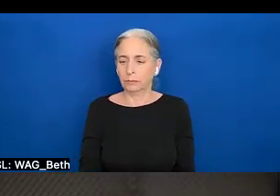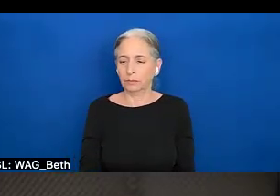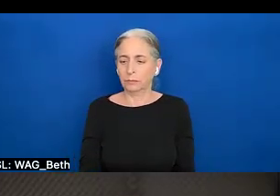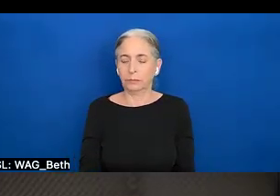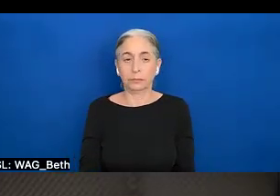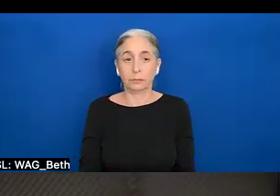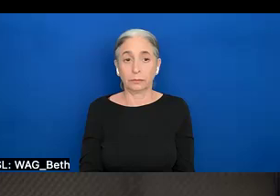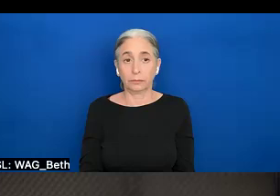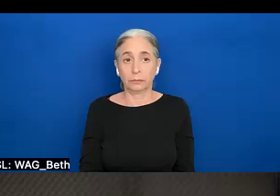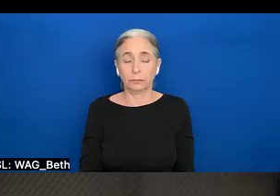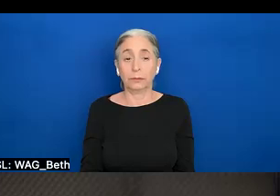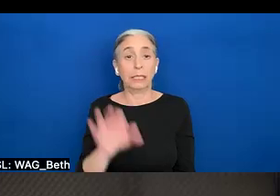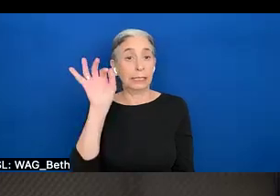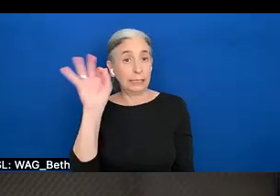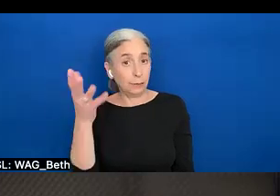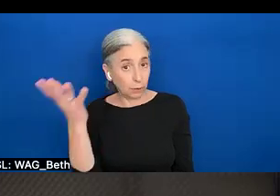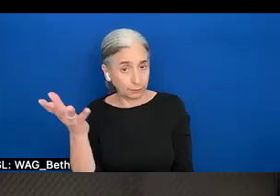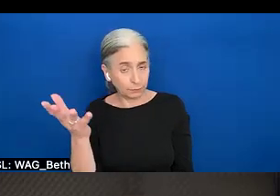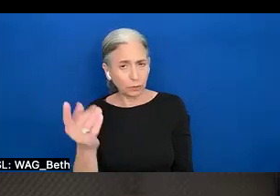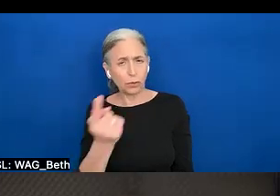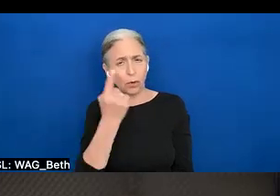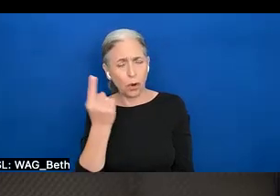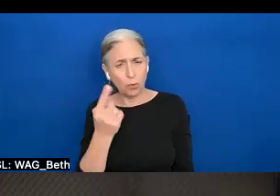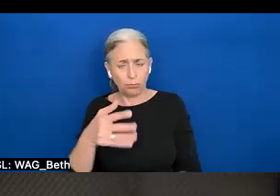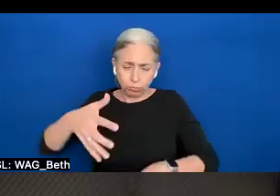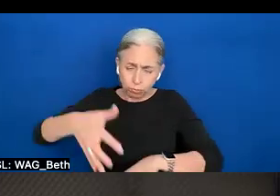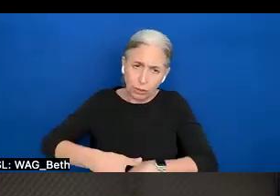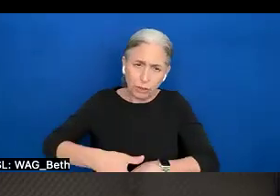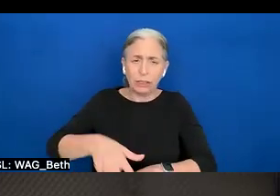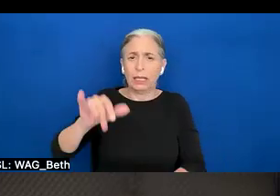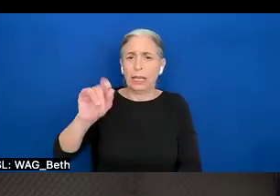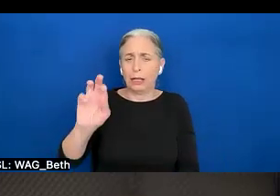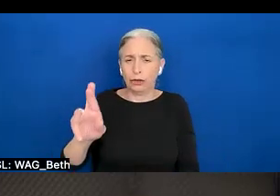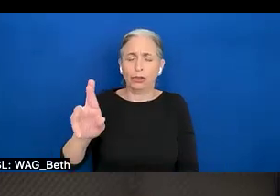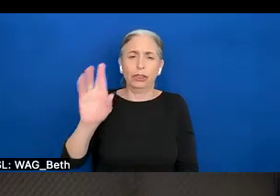So, the tip in this case is to always anchor image and